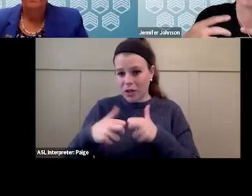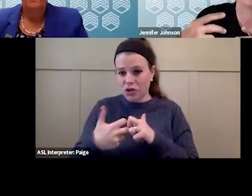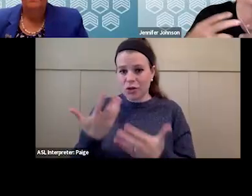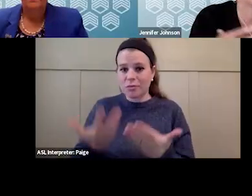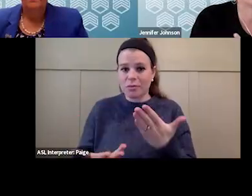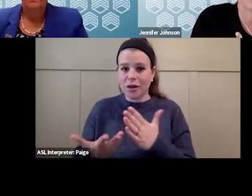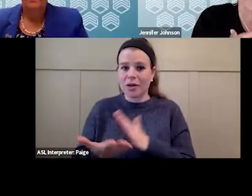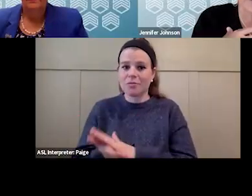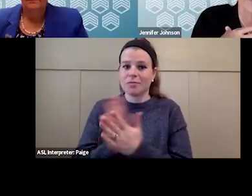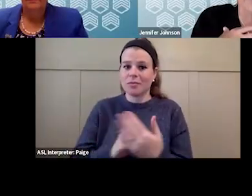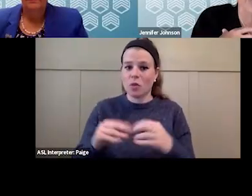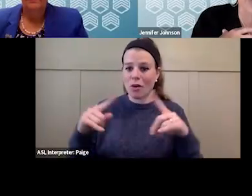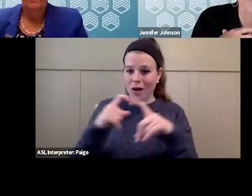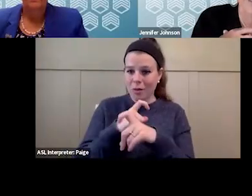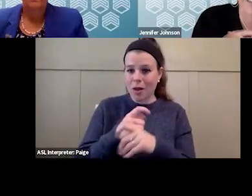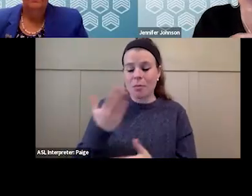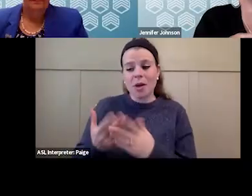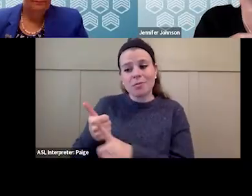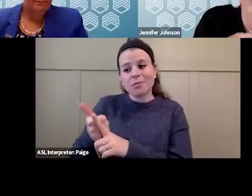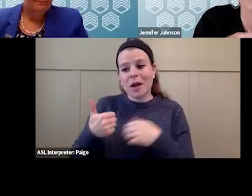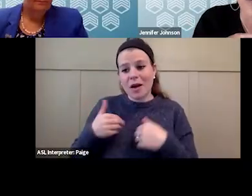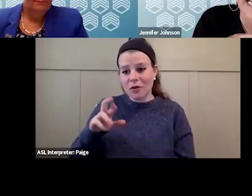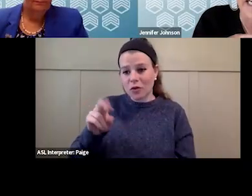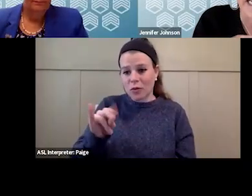Someone may have reality confusion. They can't trust their own brain.